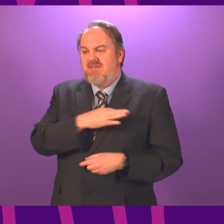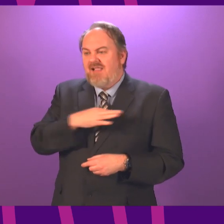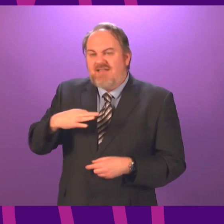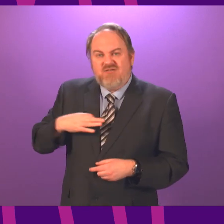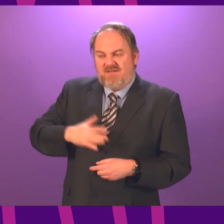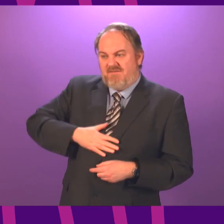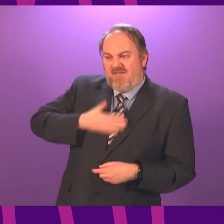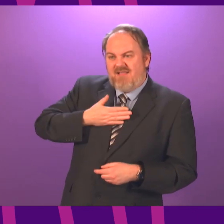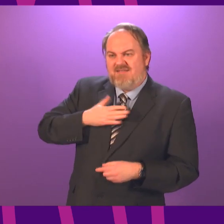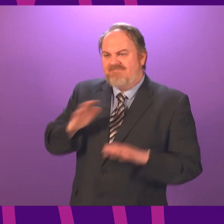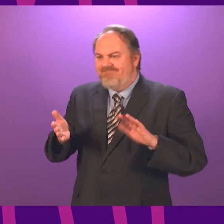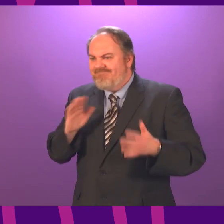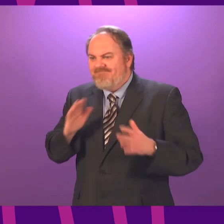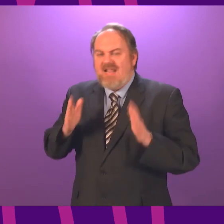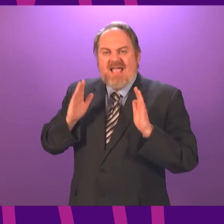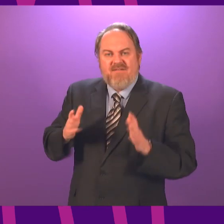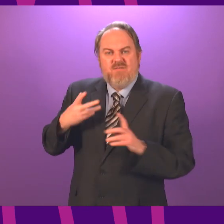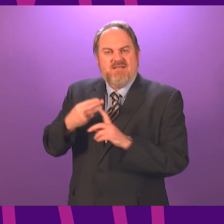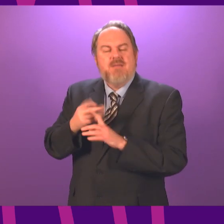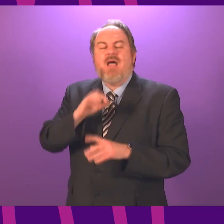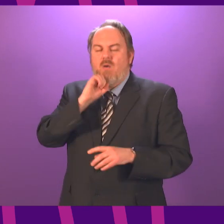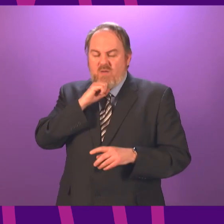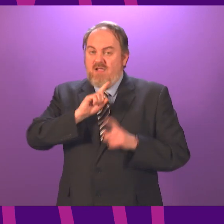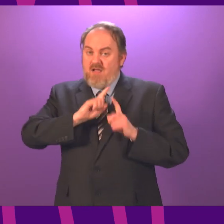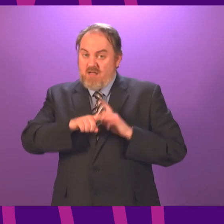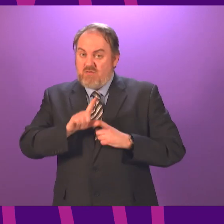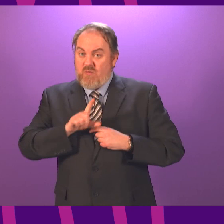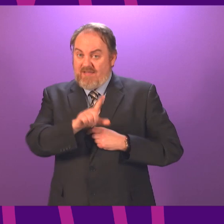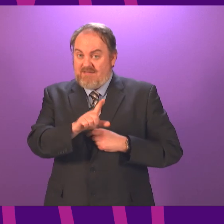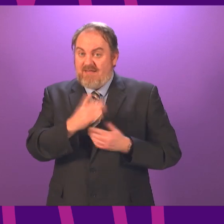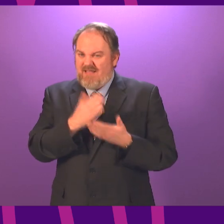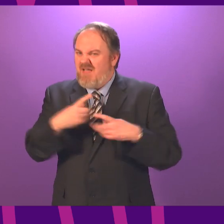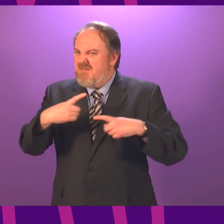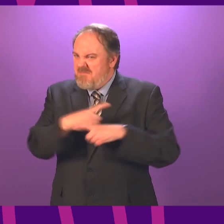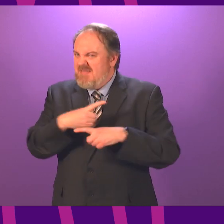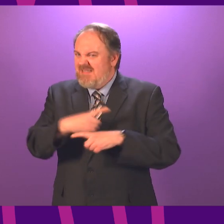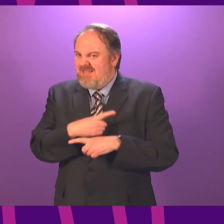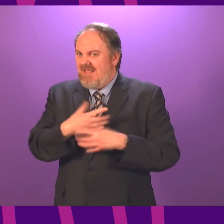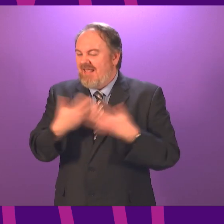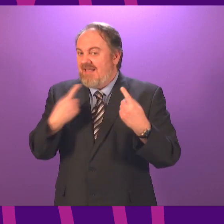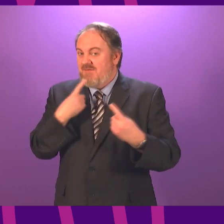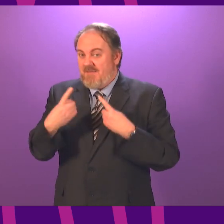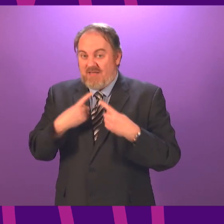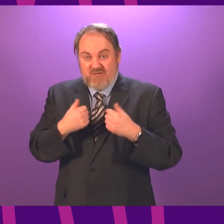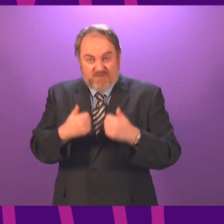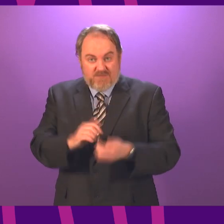I will come back to Colin Beattie with more precise detail if I have missed anything by way of information that would be helpful to him.